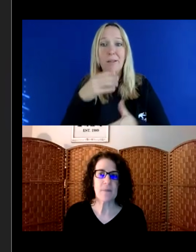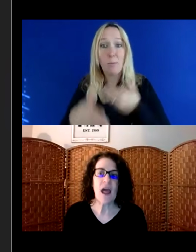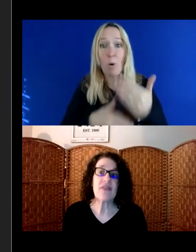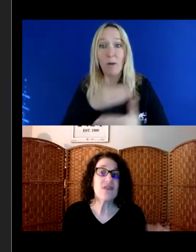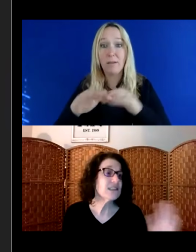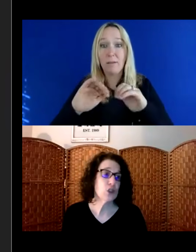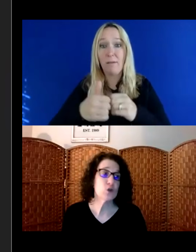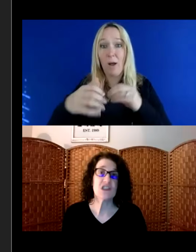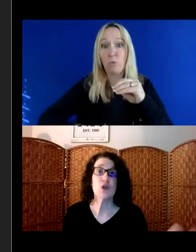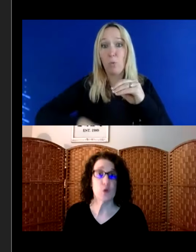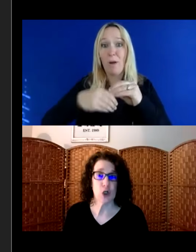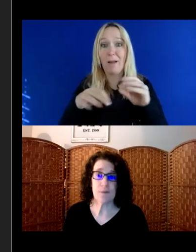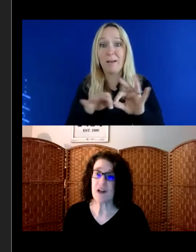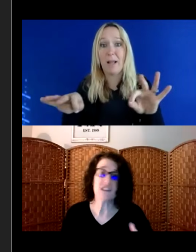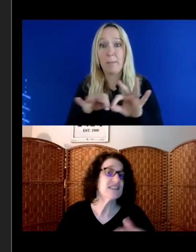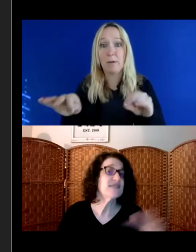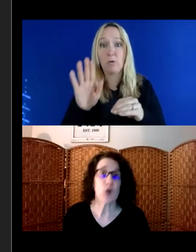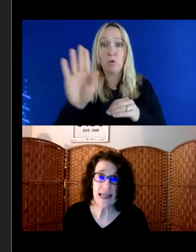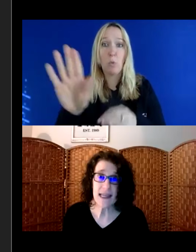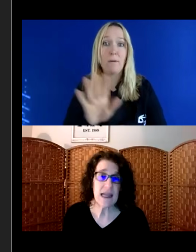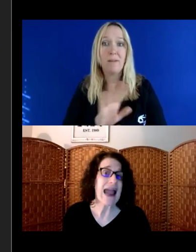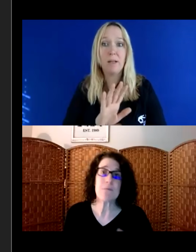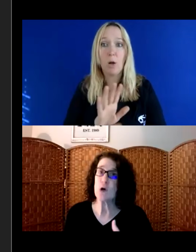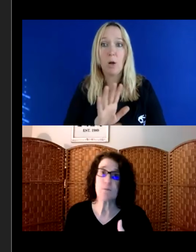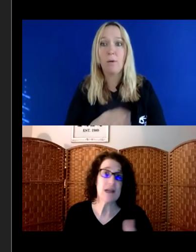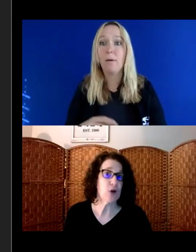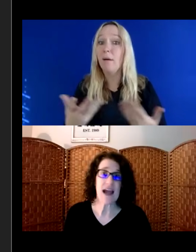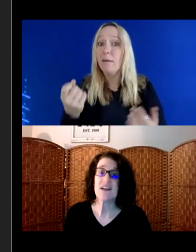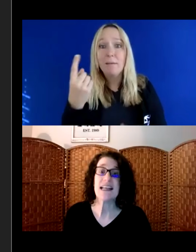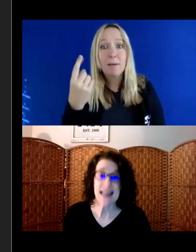This uses YouTube because it's free and most people have an account.